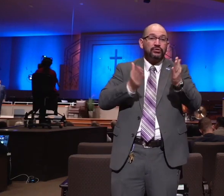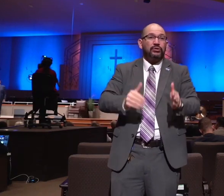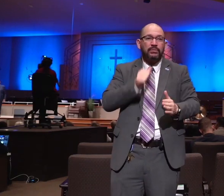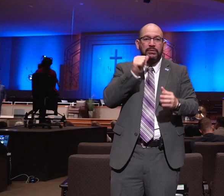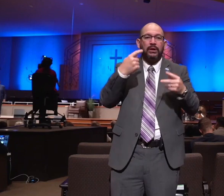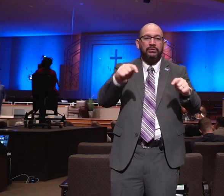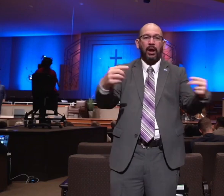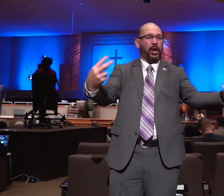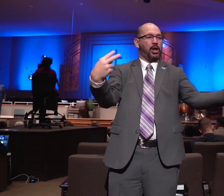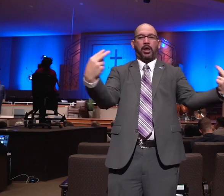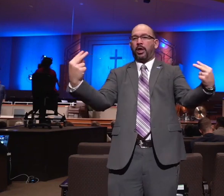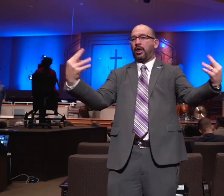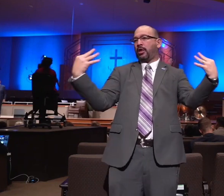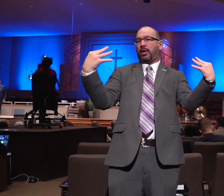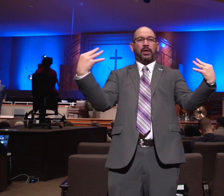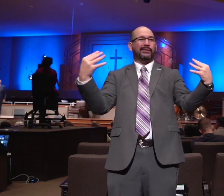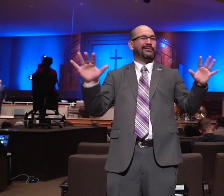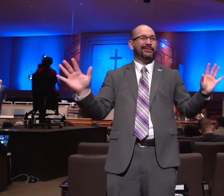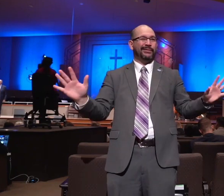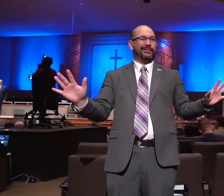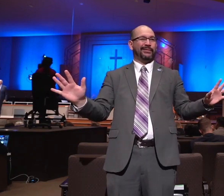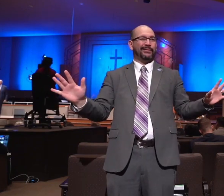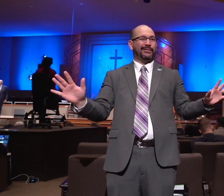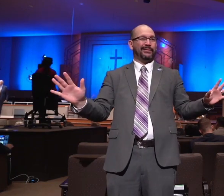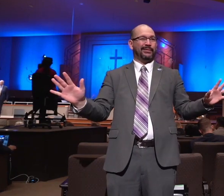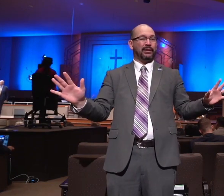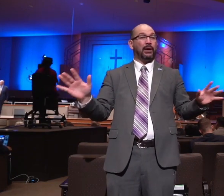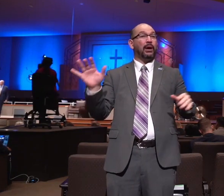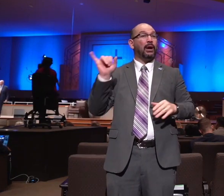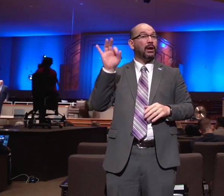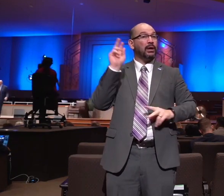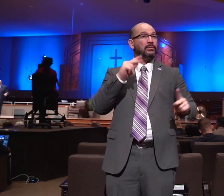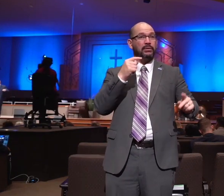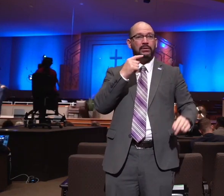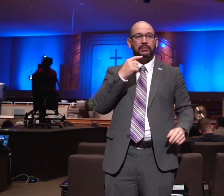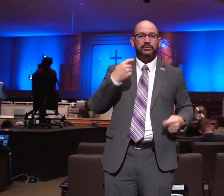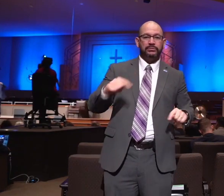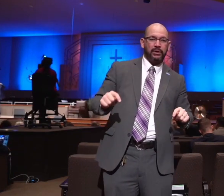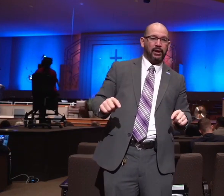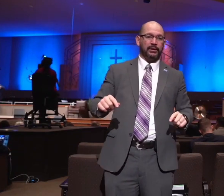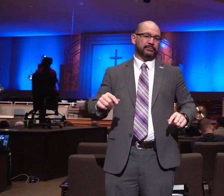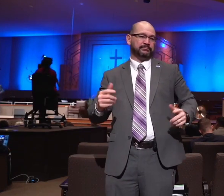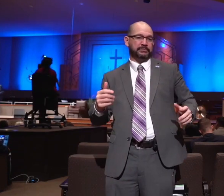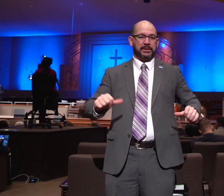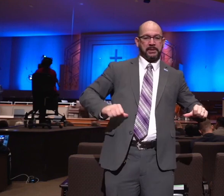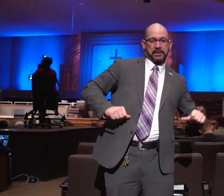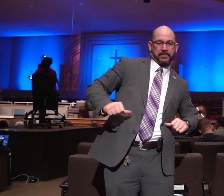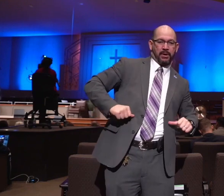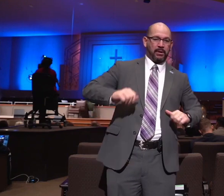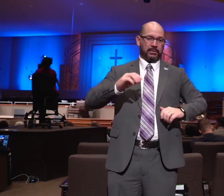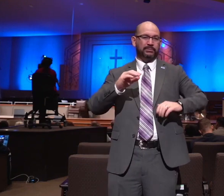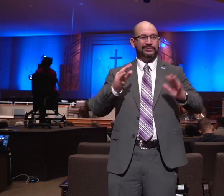themselves you watch out for these people always